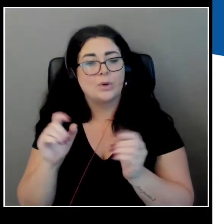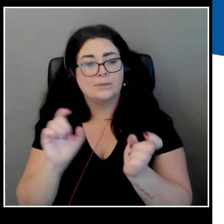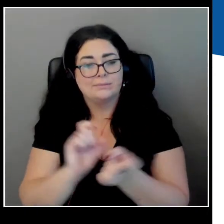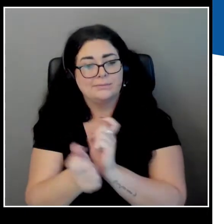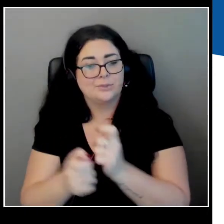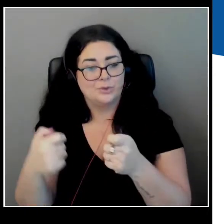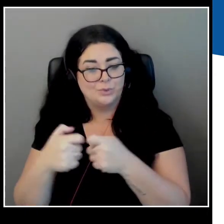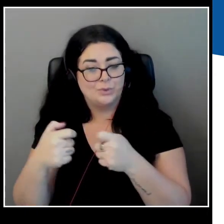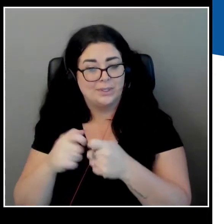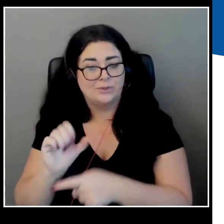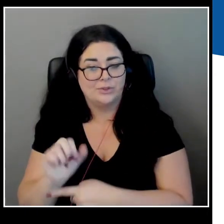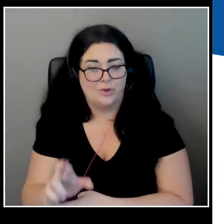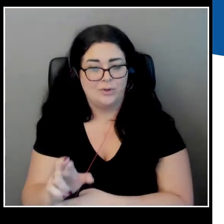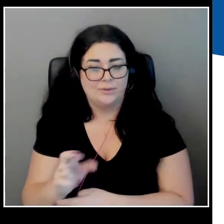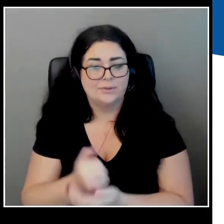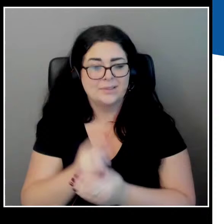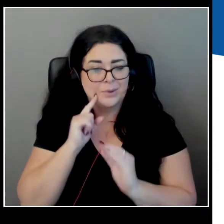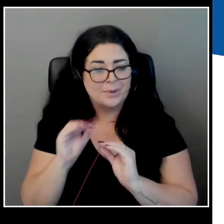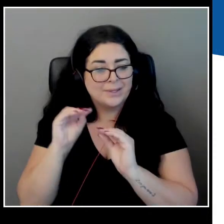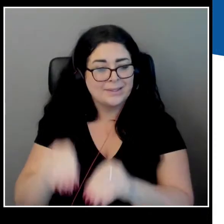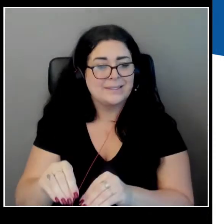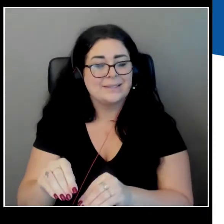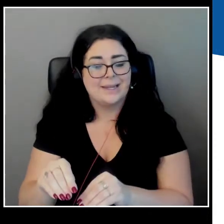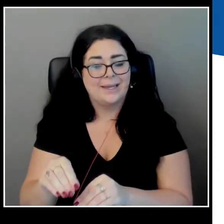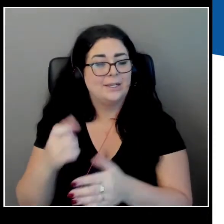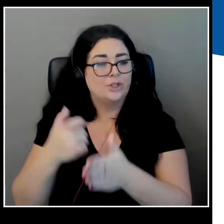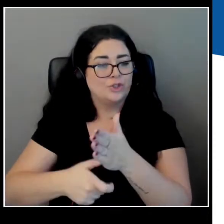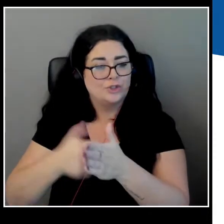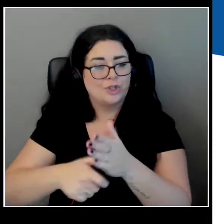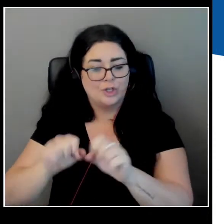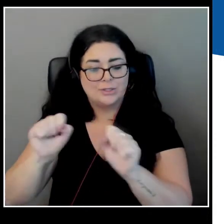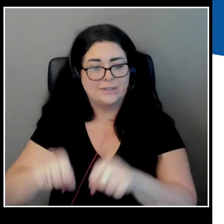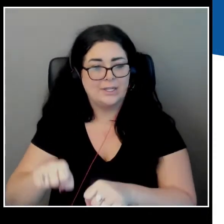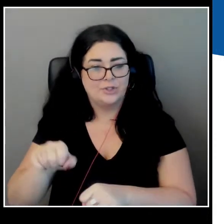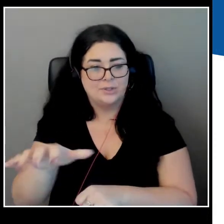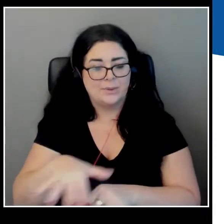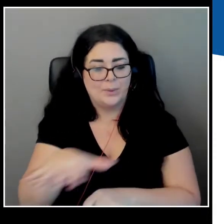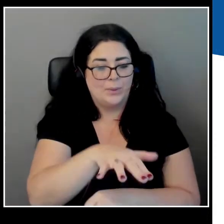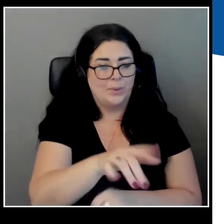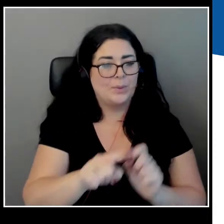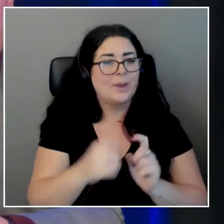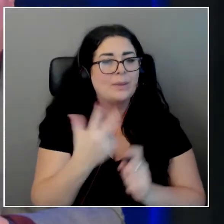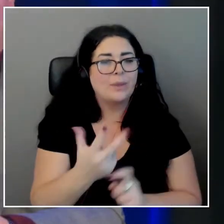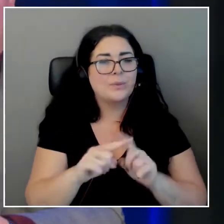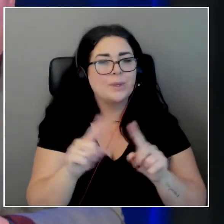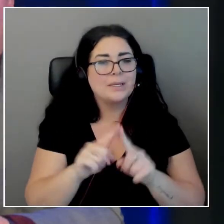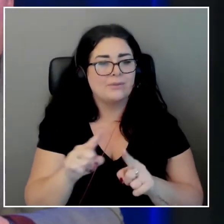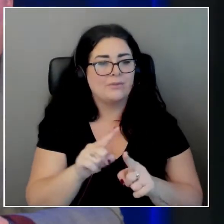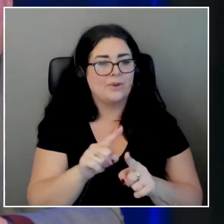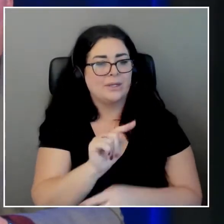We've installed electric vehicle charging stations at all three of our terminals and administrative buildings to support employees